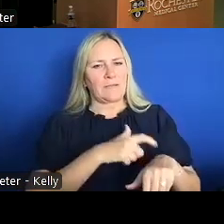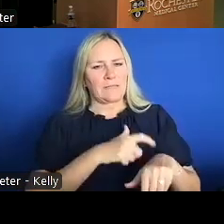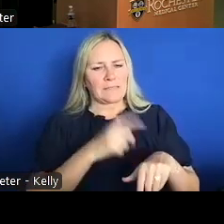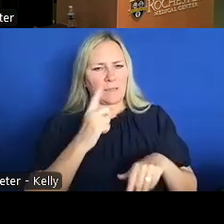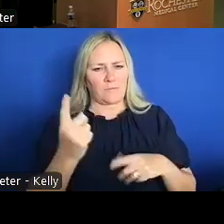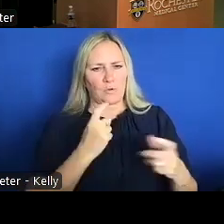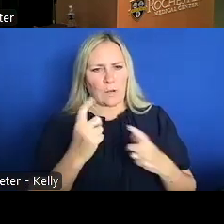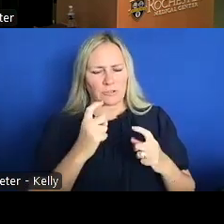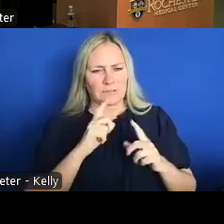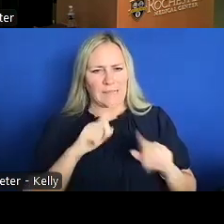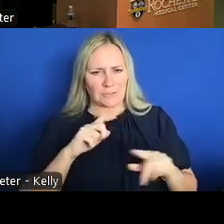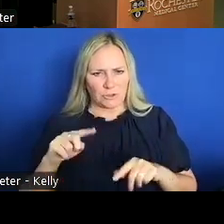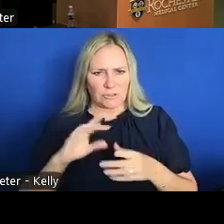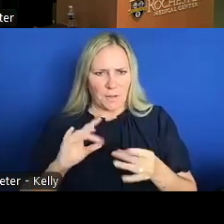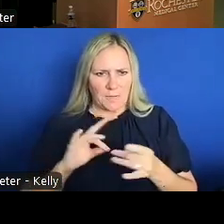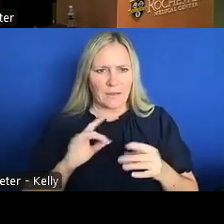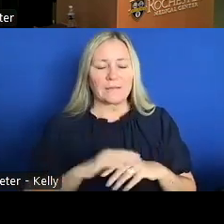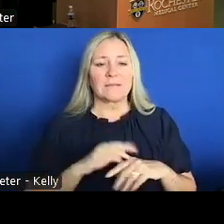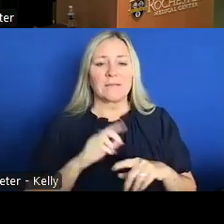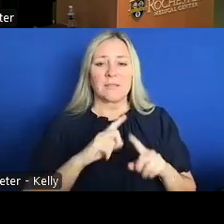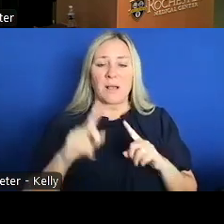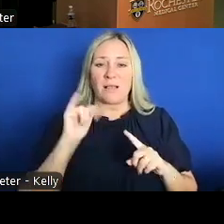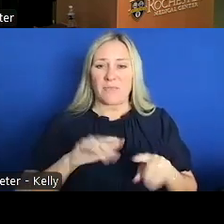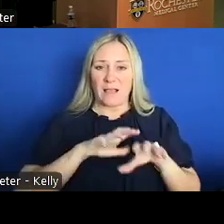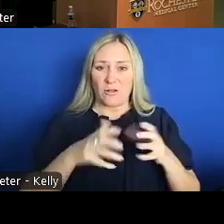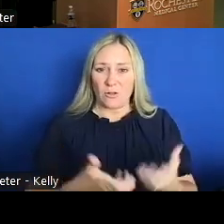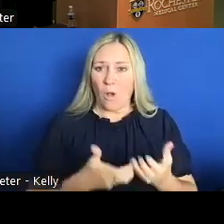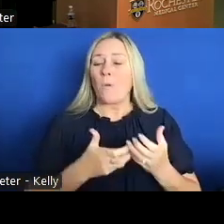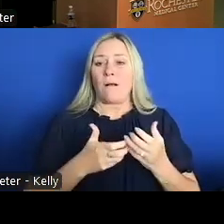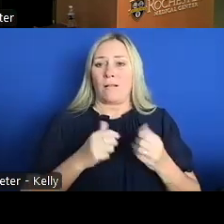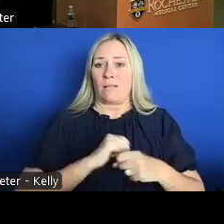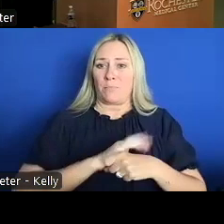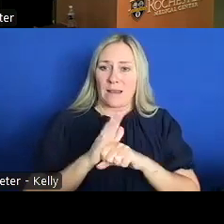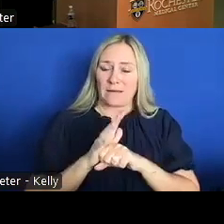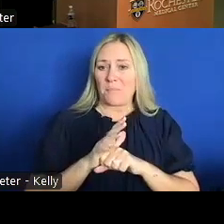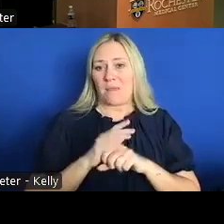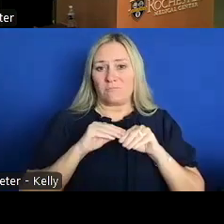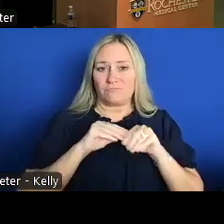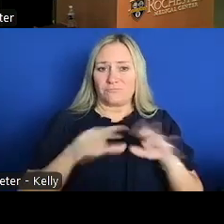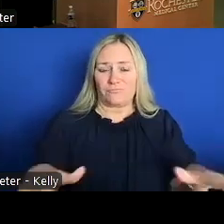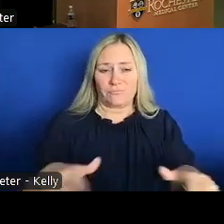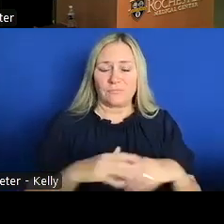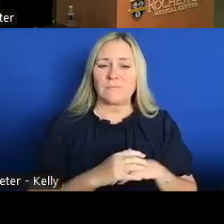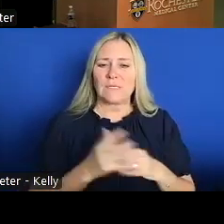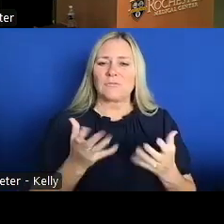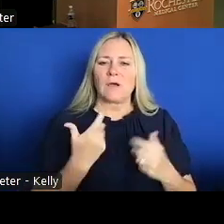comments the global pandemic um and this is something I want us to pay more attention to